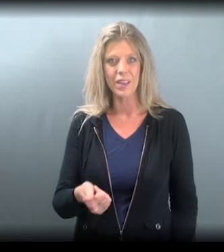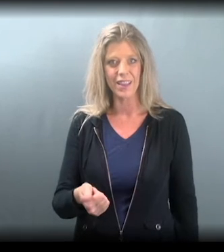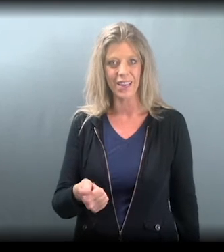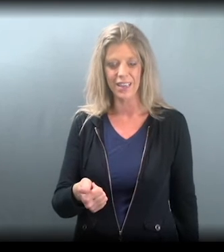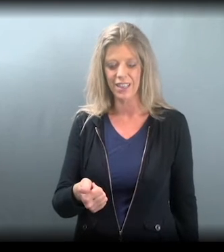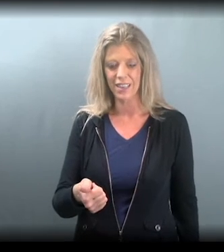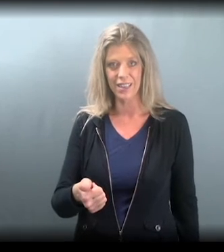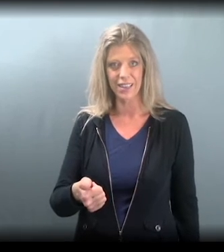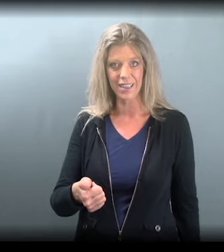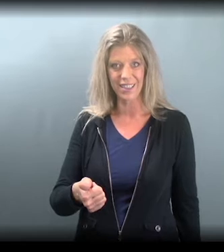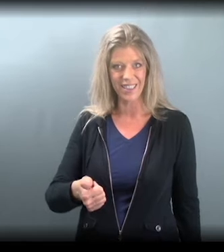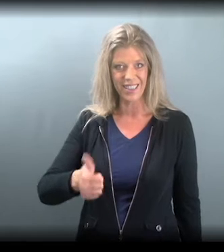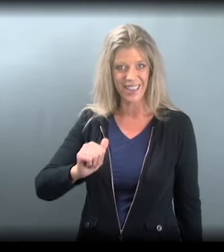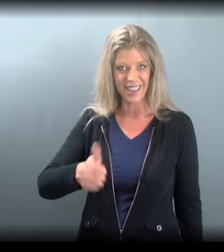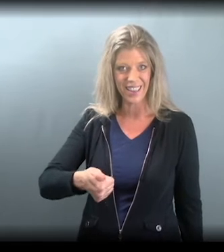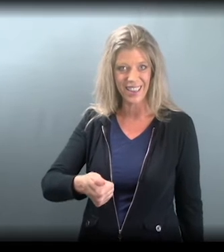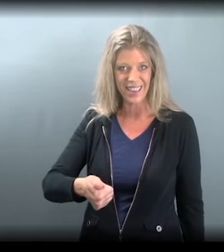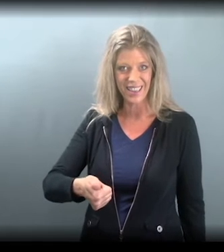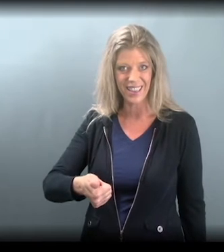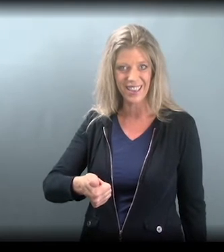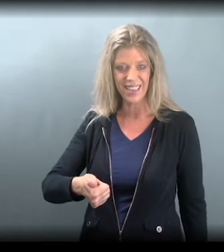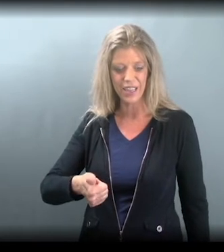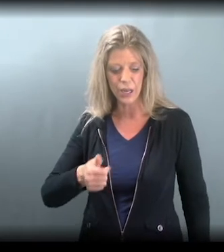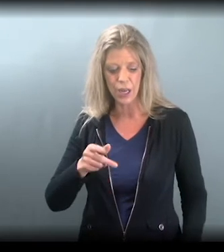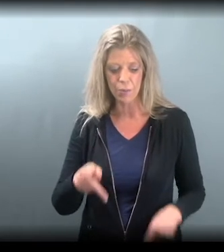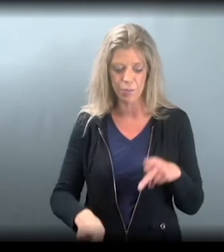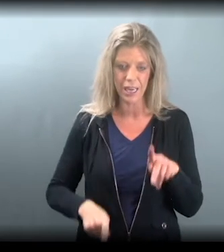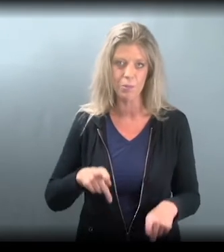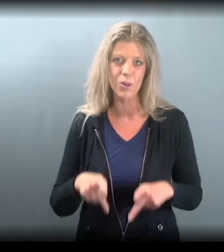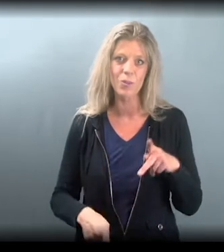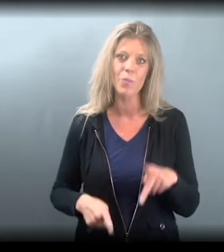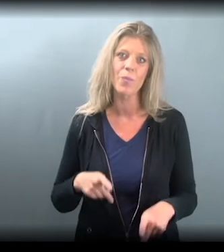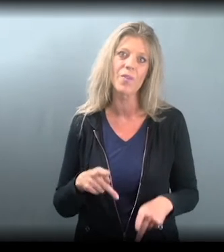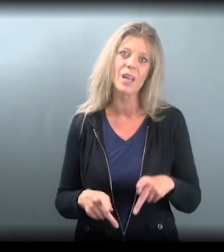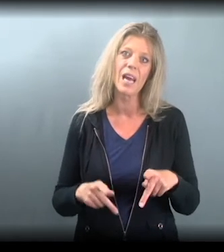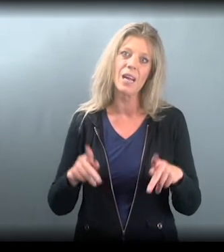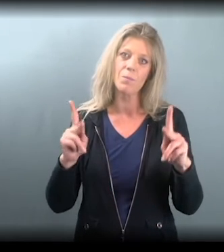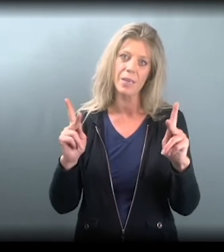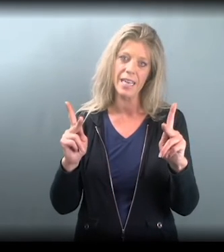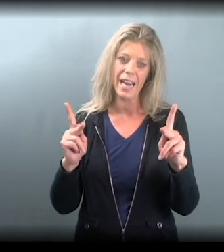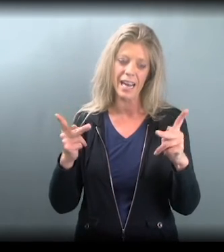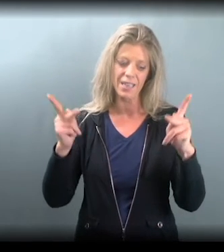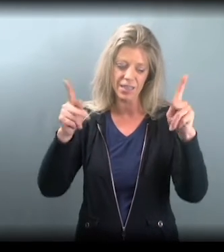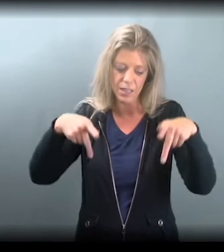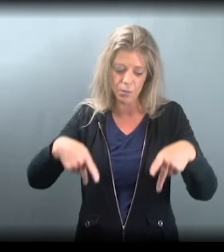THE PEOPLE P-hands.